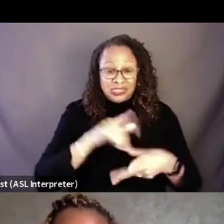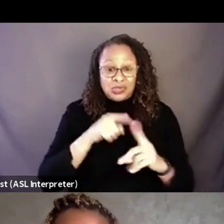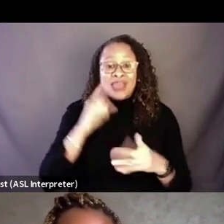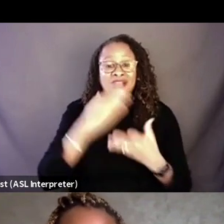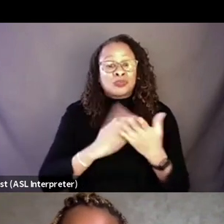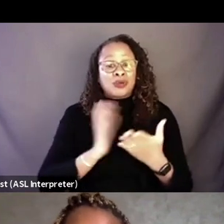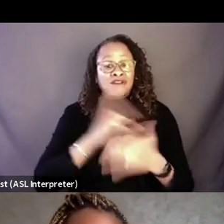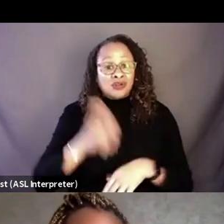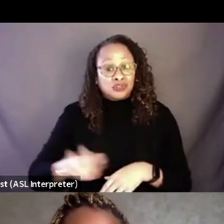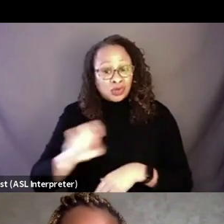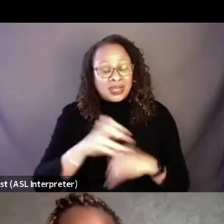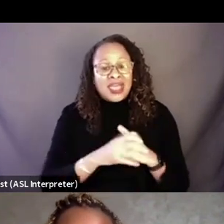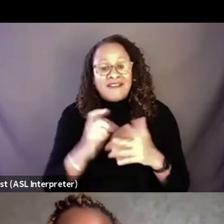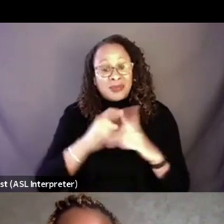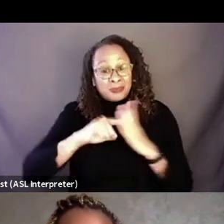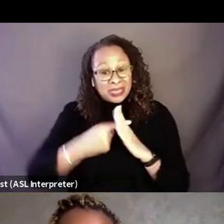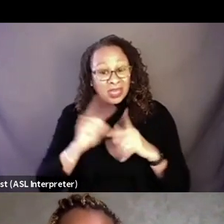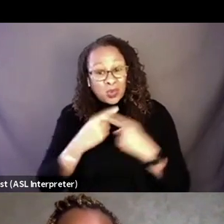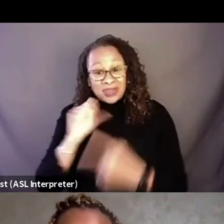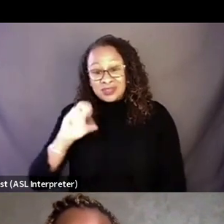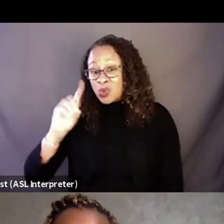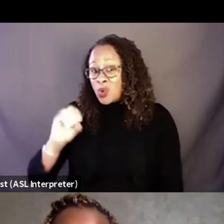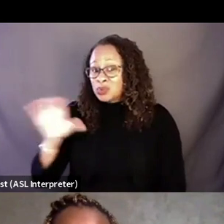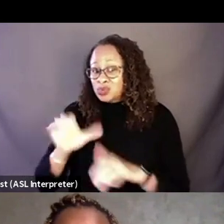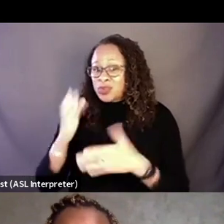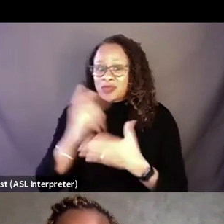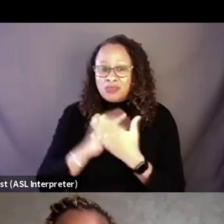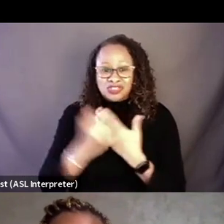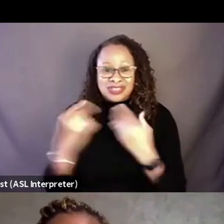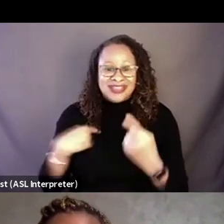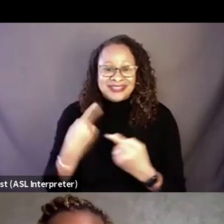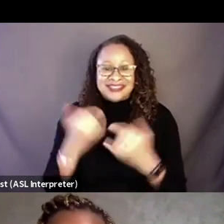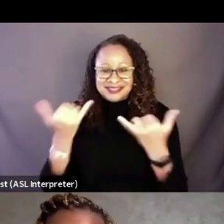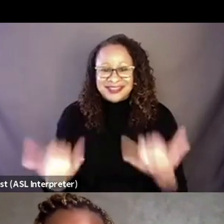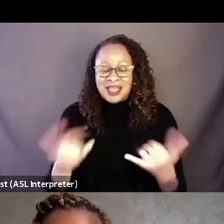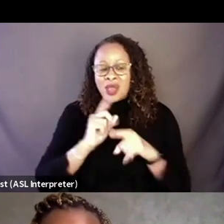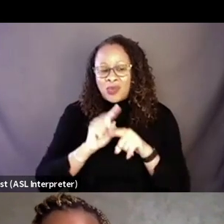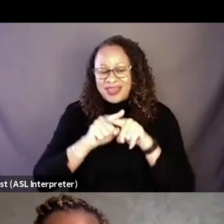I think part from the beginning when Soko was doing this project, till now we just leaned into our authenticity.